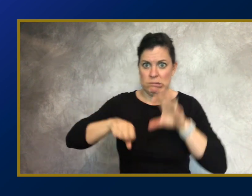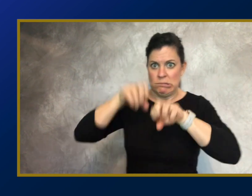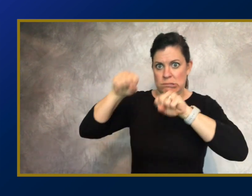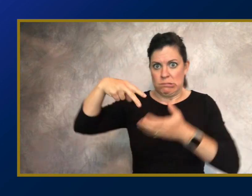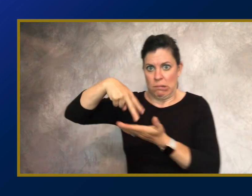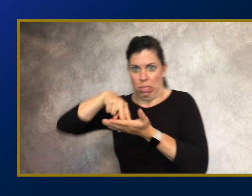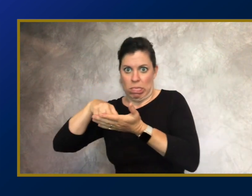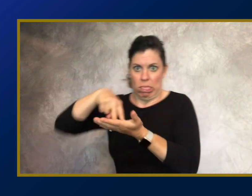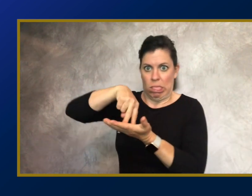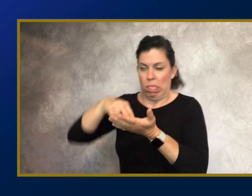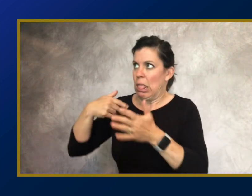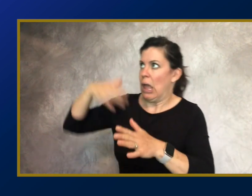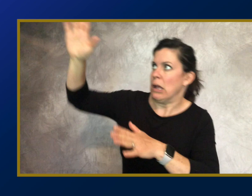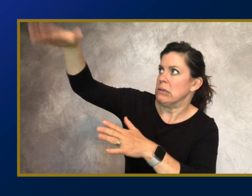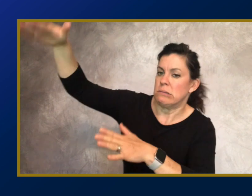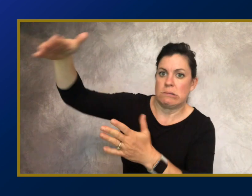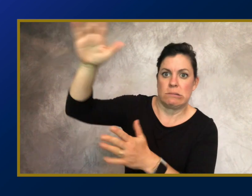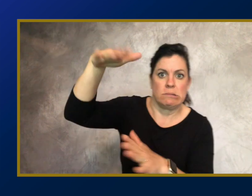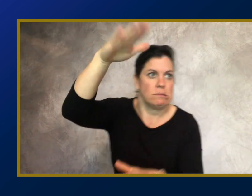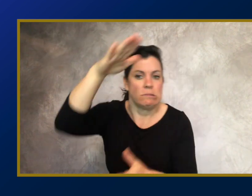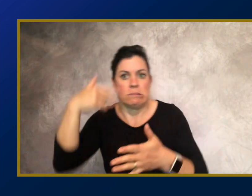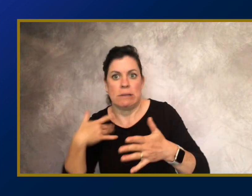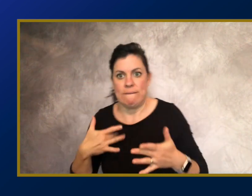at the same time. And that's what it feels like if you don't have good core strength.